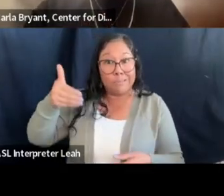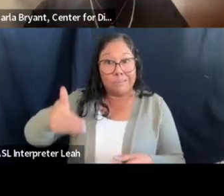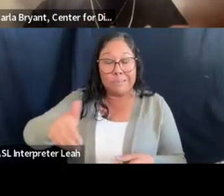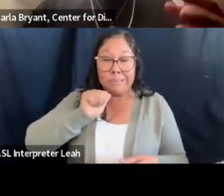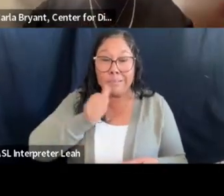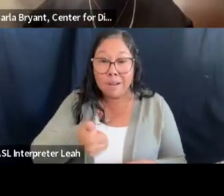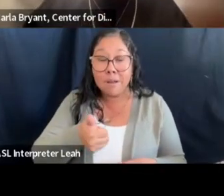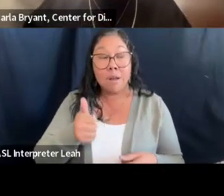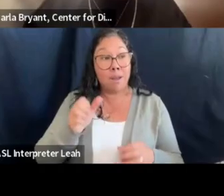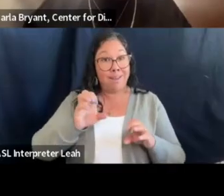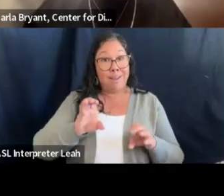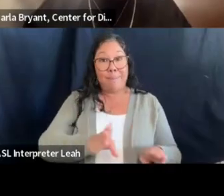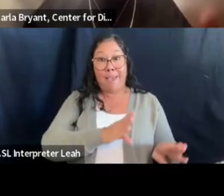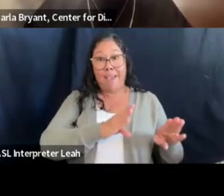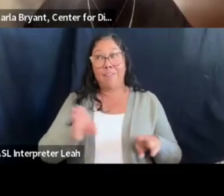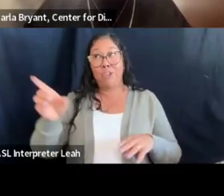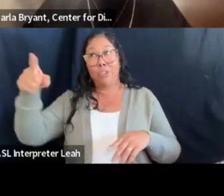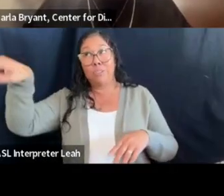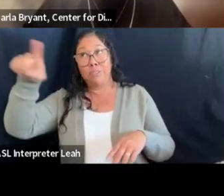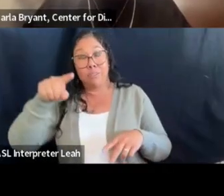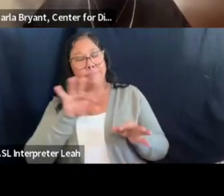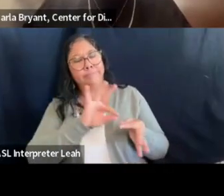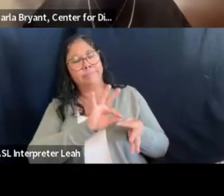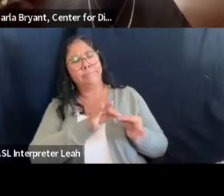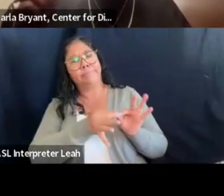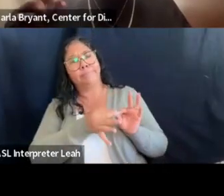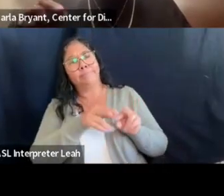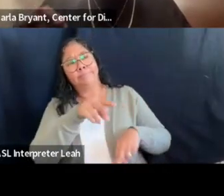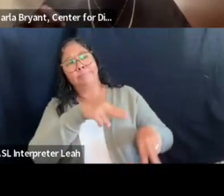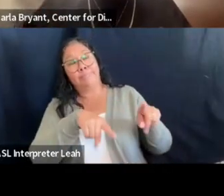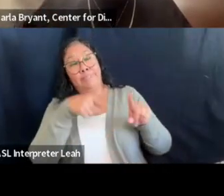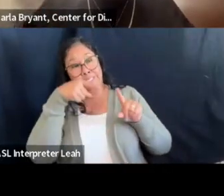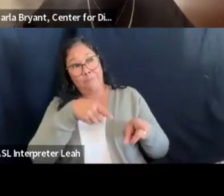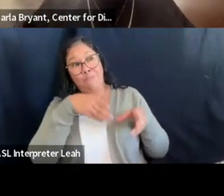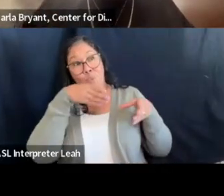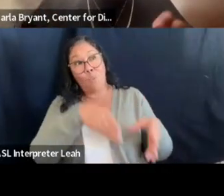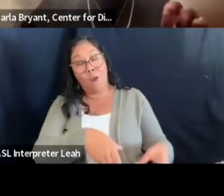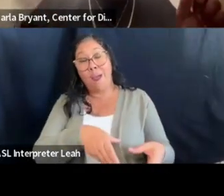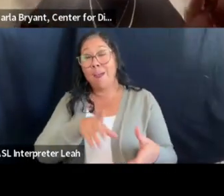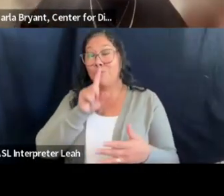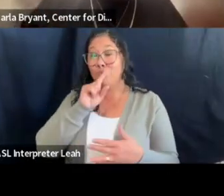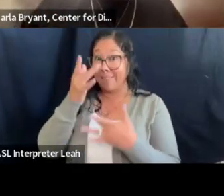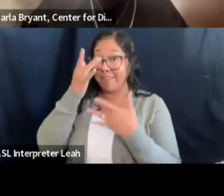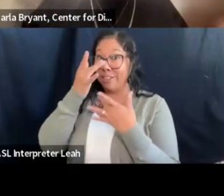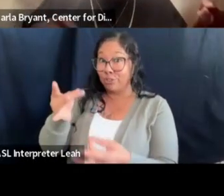were interpreted in a certain way and and and and what was interesting what I was seeing in